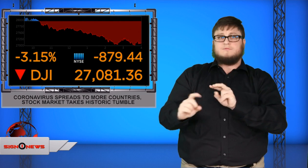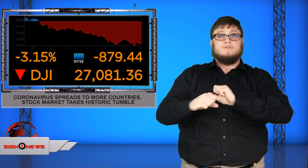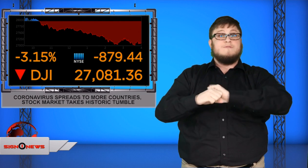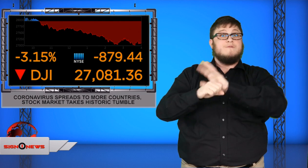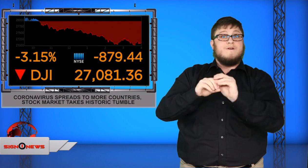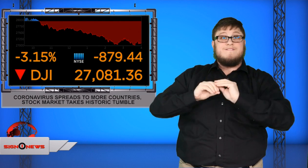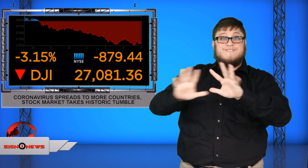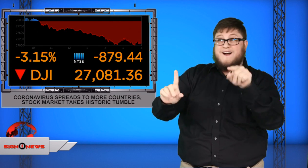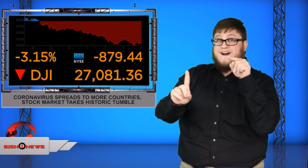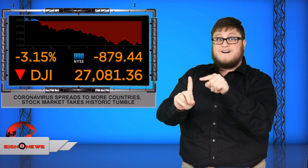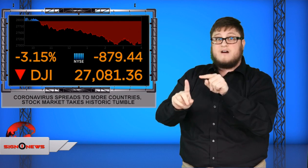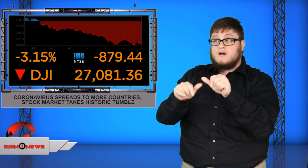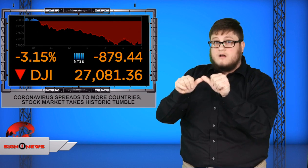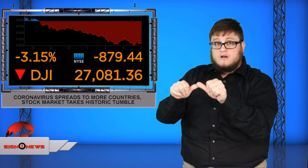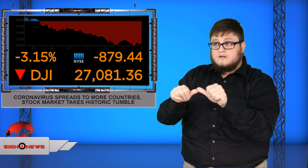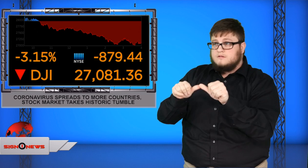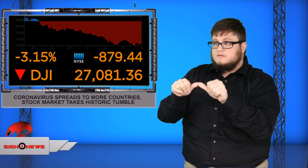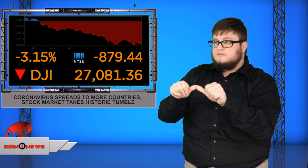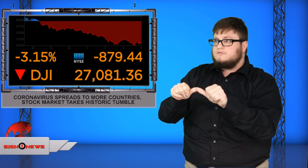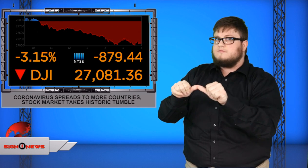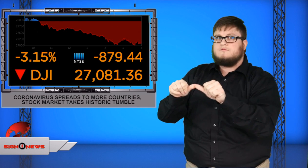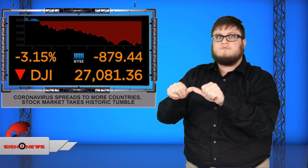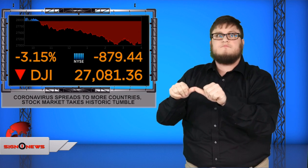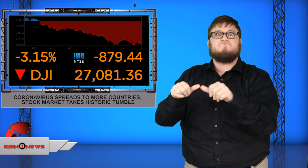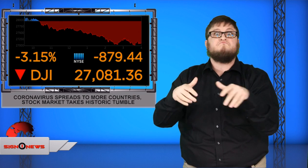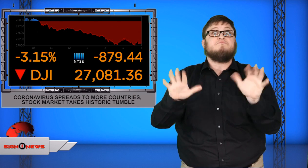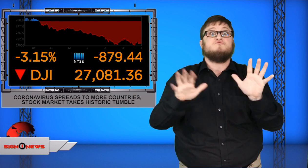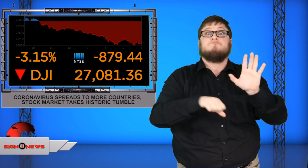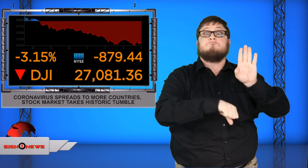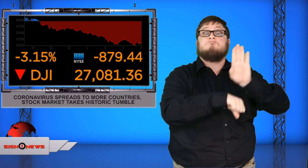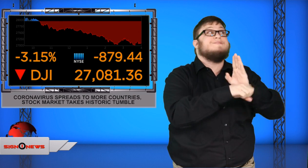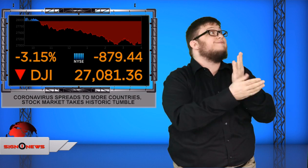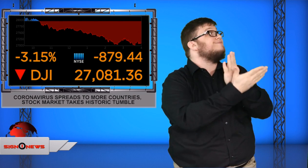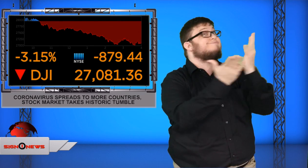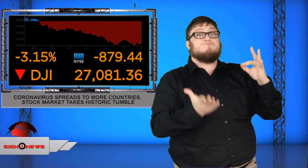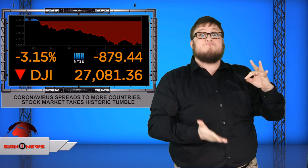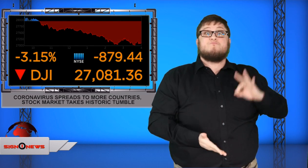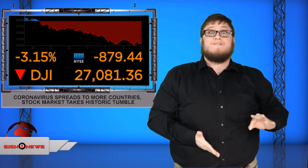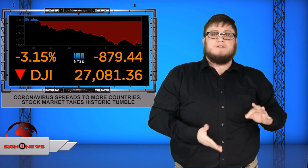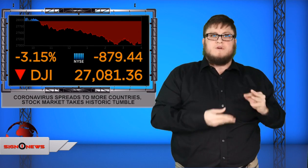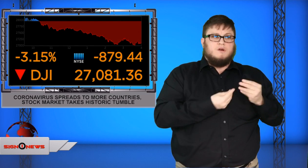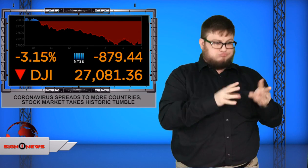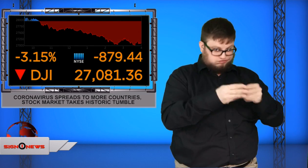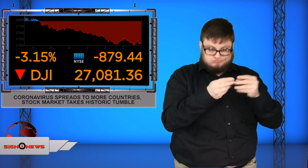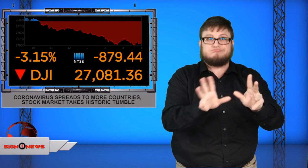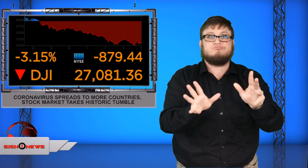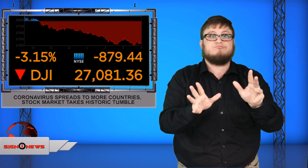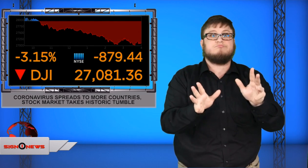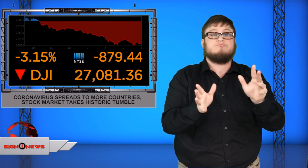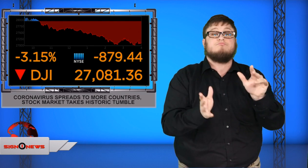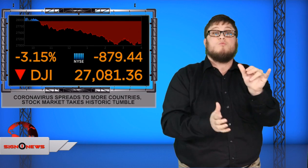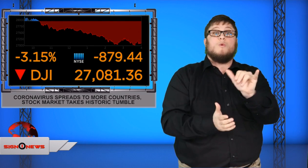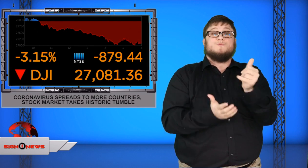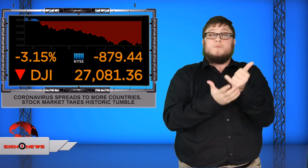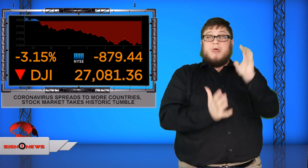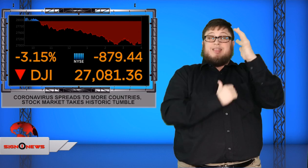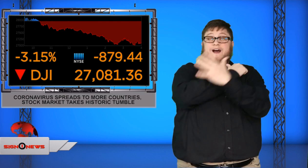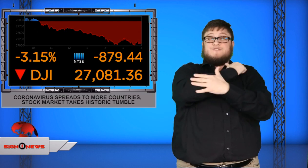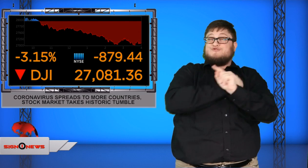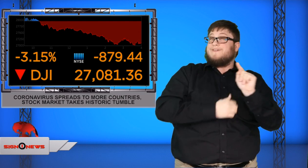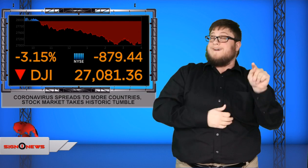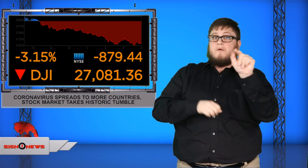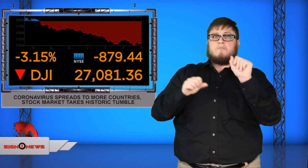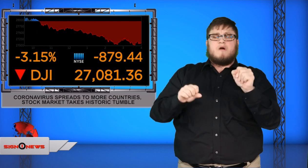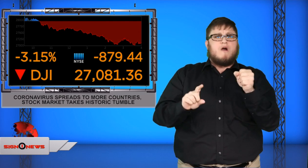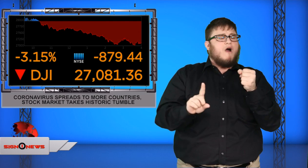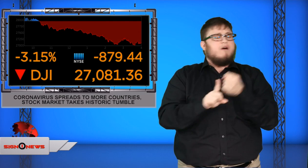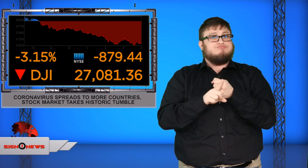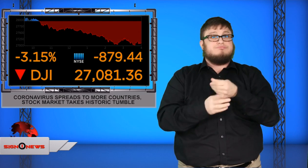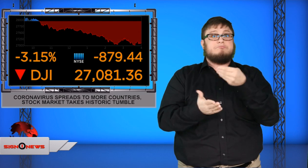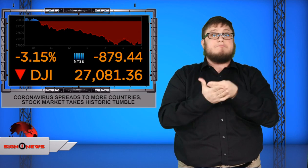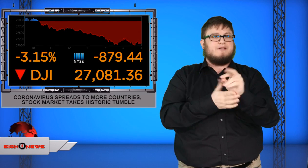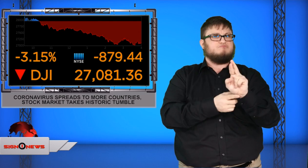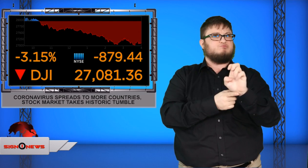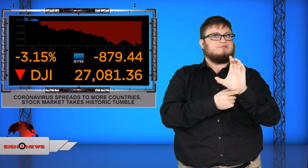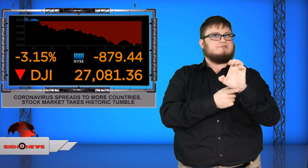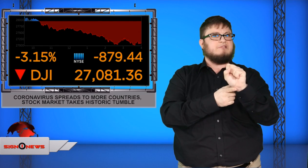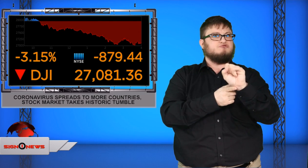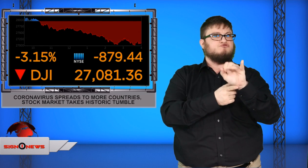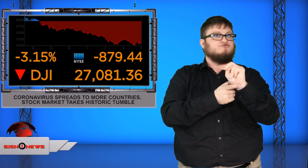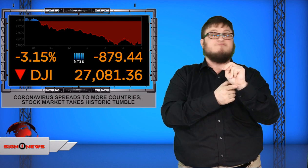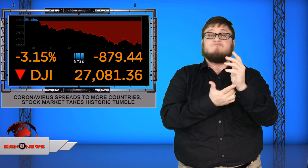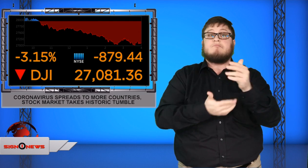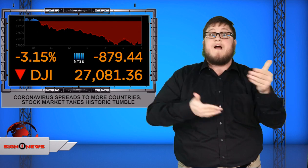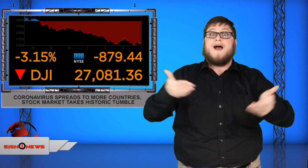coronavirus spread will wipe out corporate profits and push some of the world's biggest